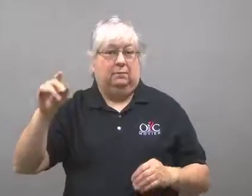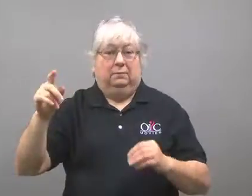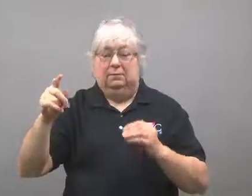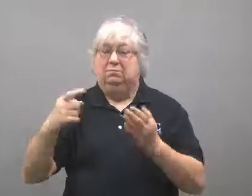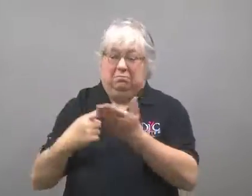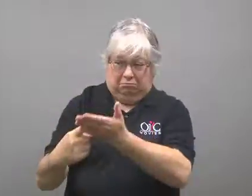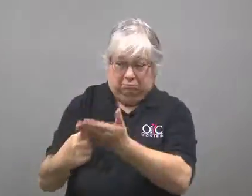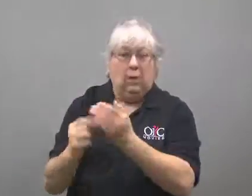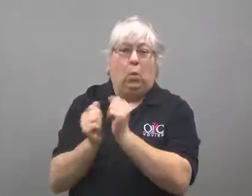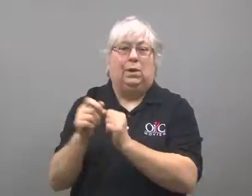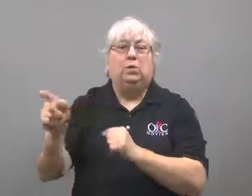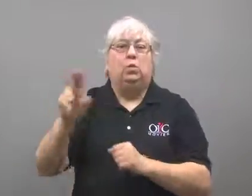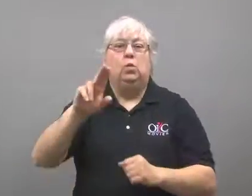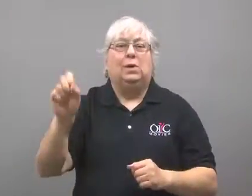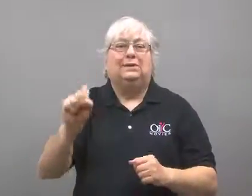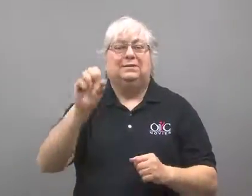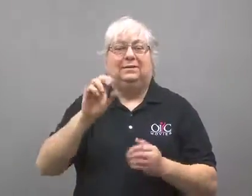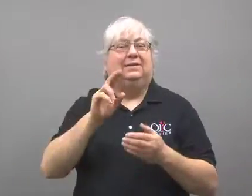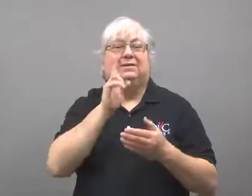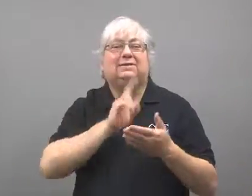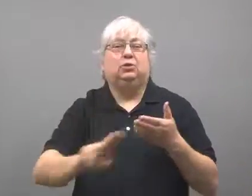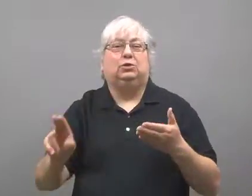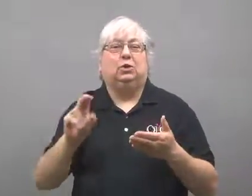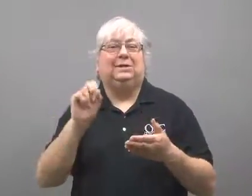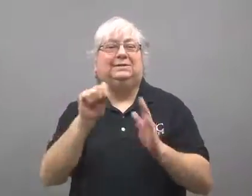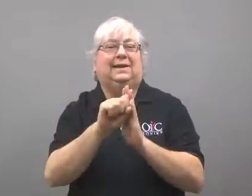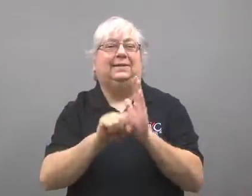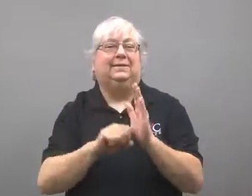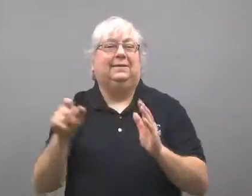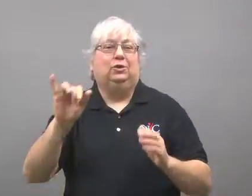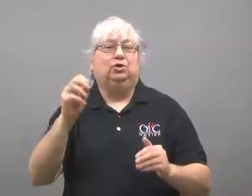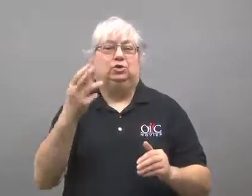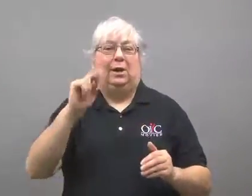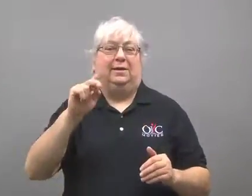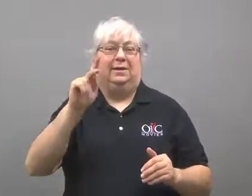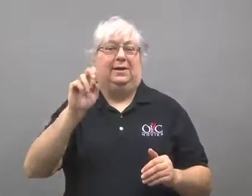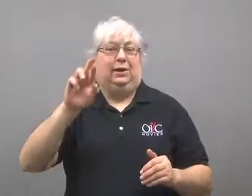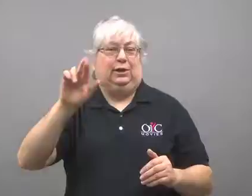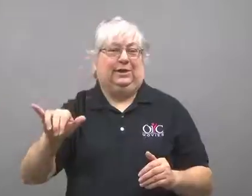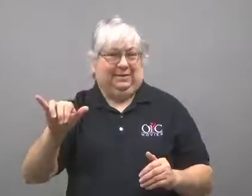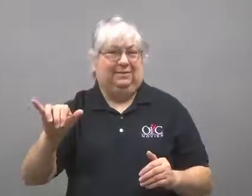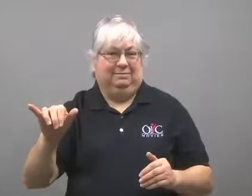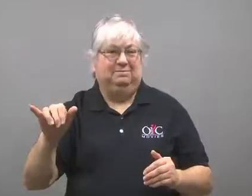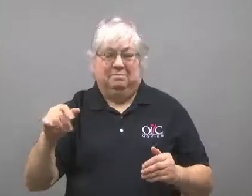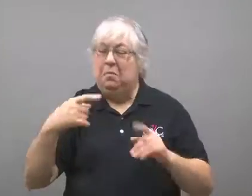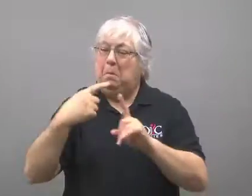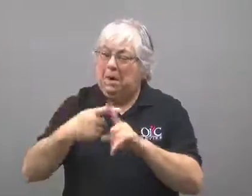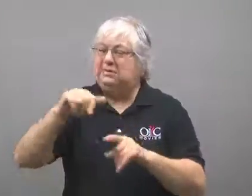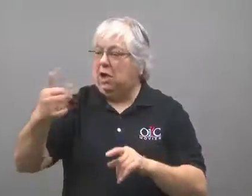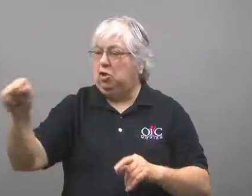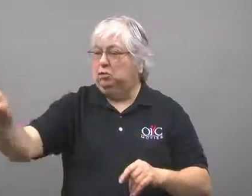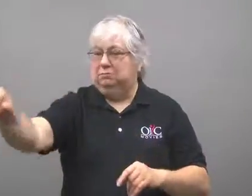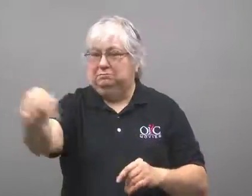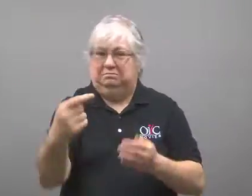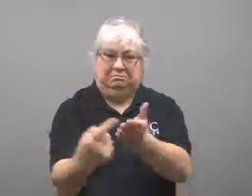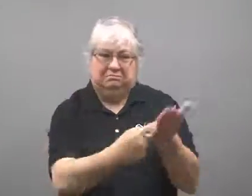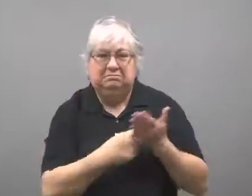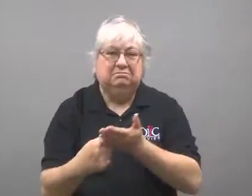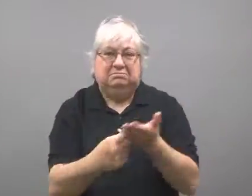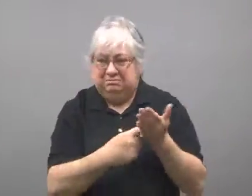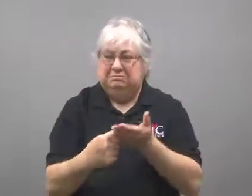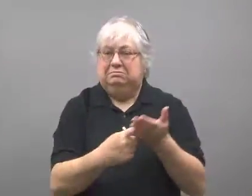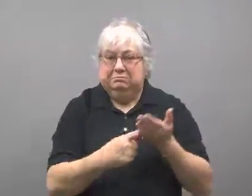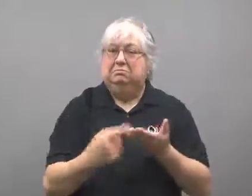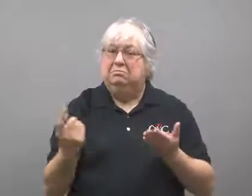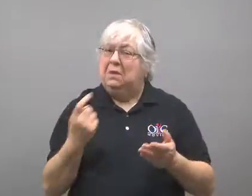negotiating with U.S. Secretary of State John Kerry and other countries.